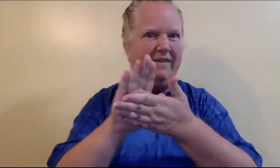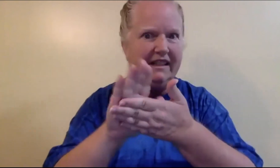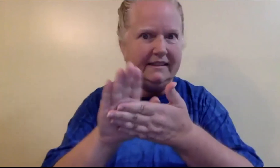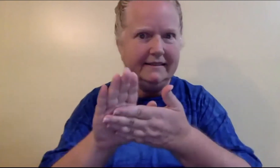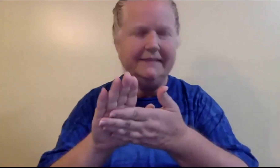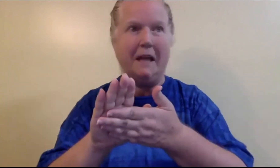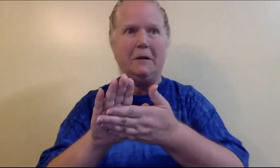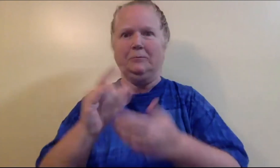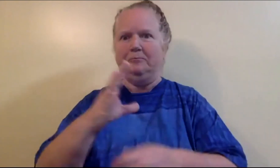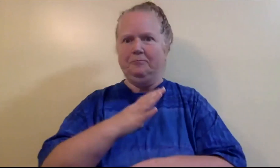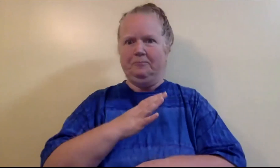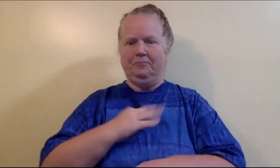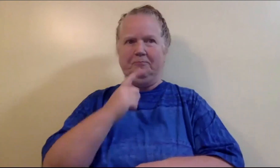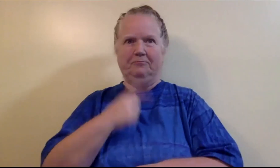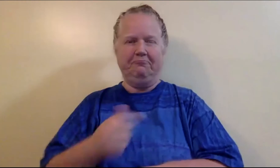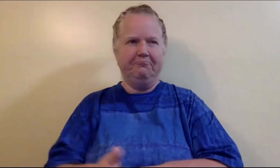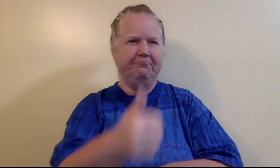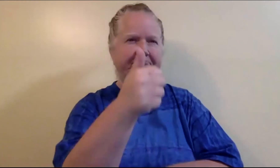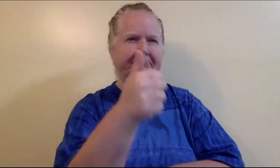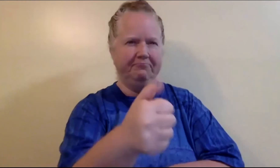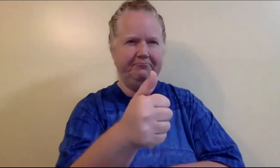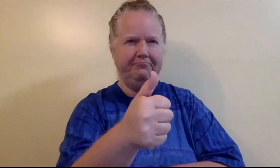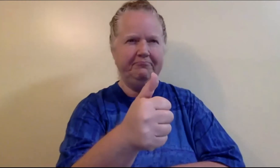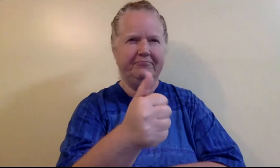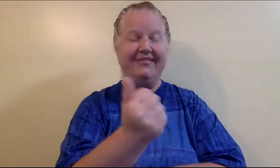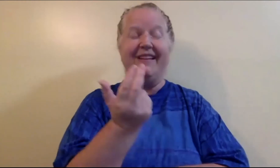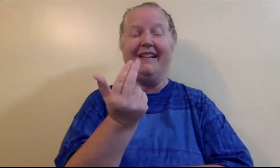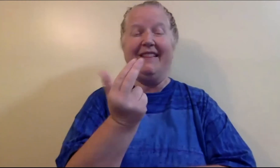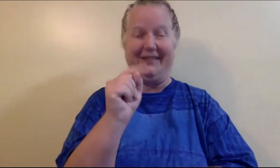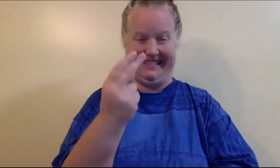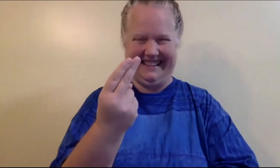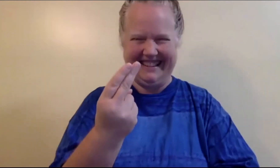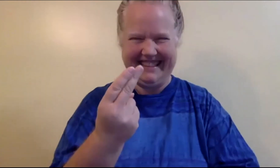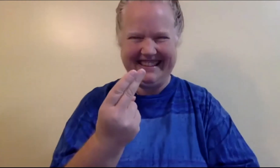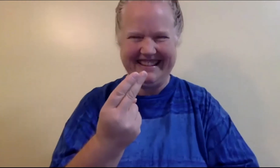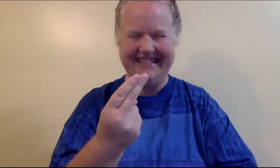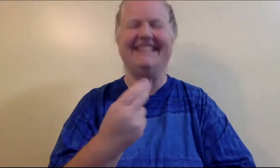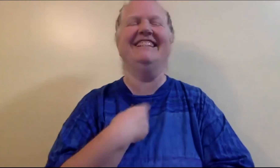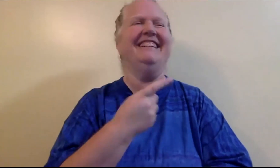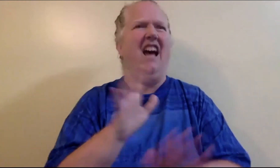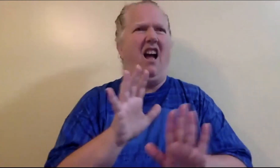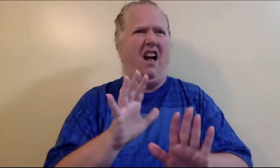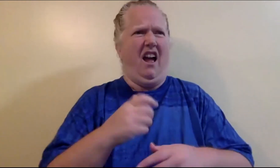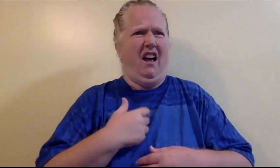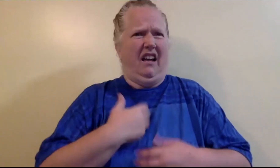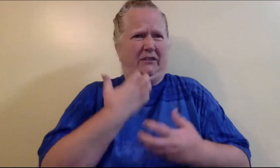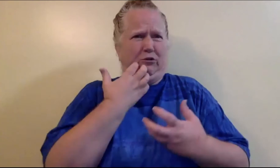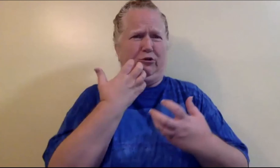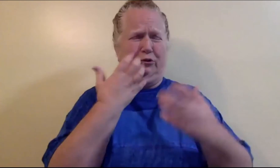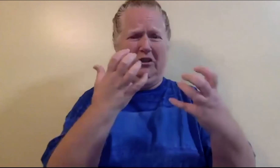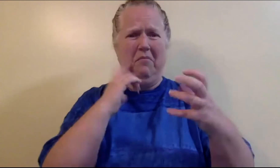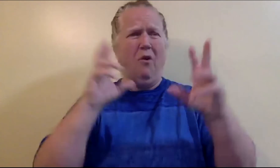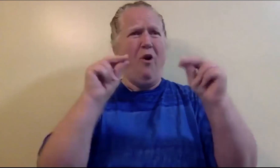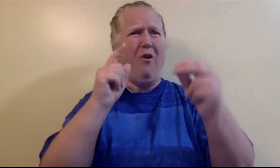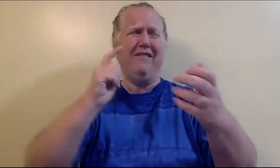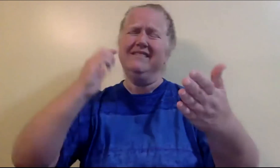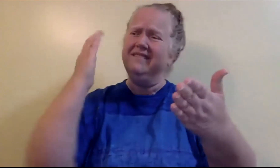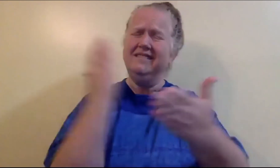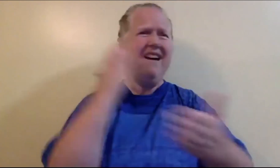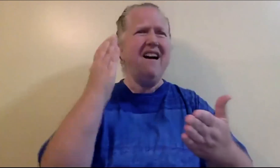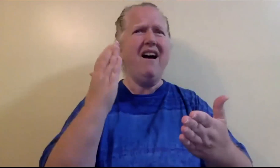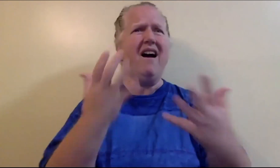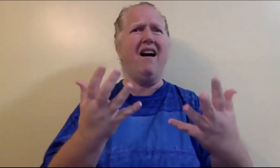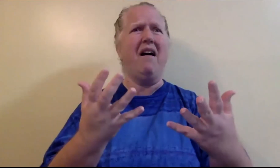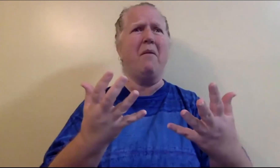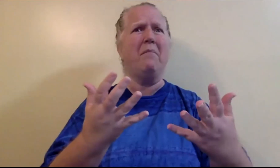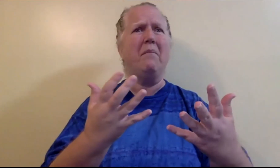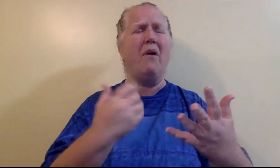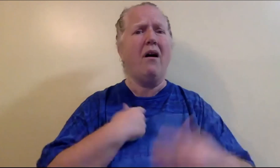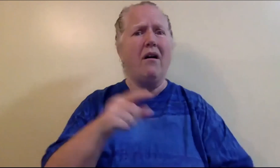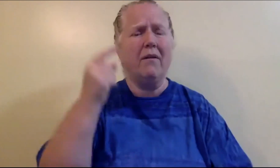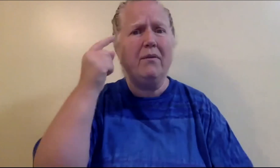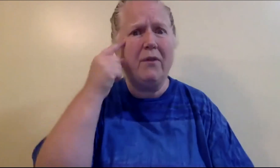I watched a movie called "13th." While watching, I found myself screaming at the television screen!